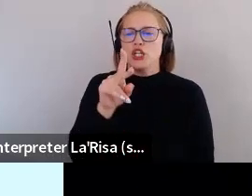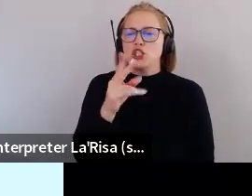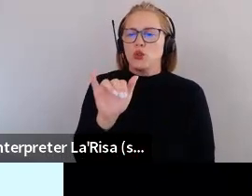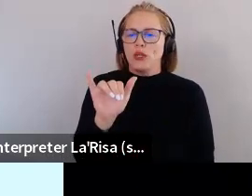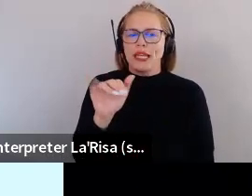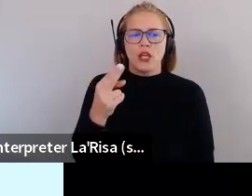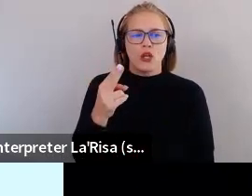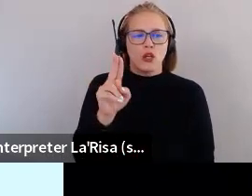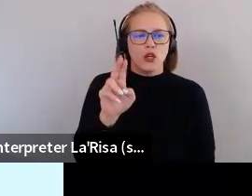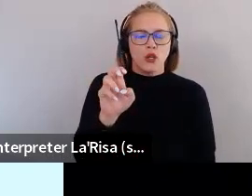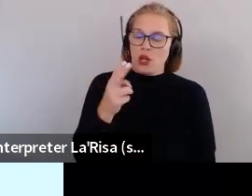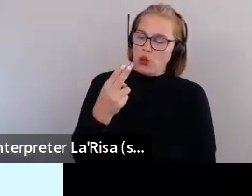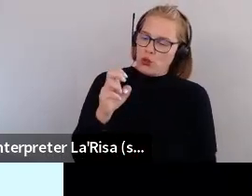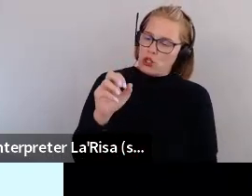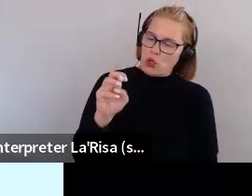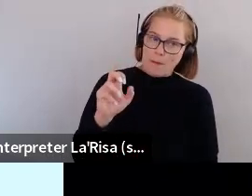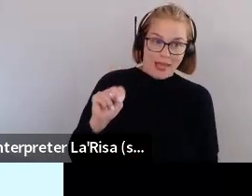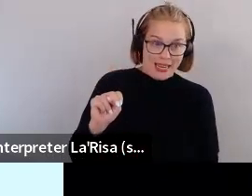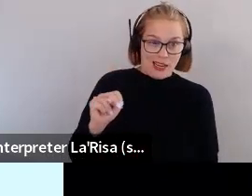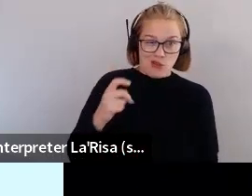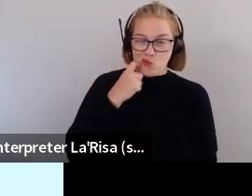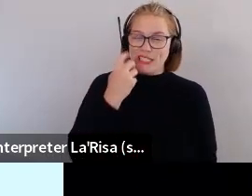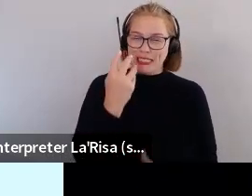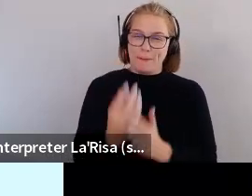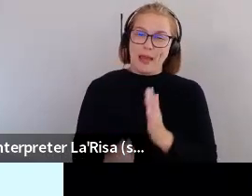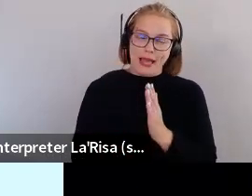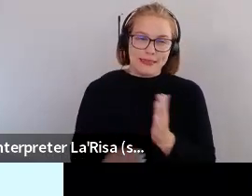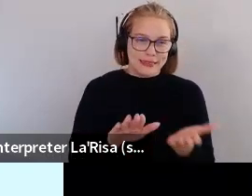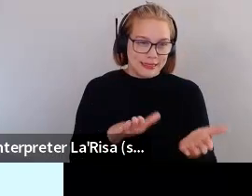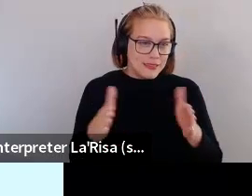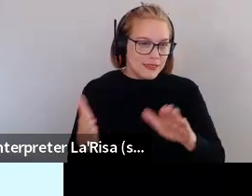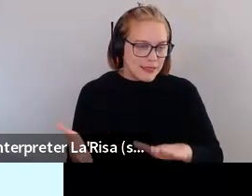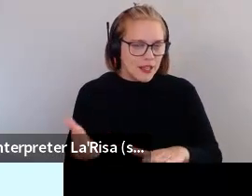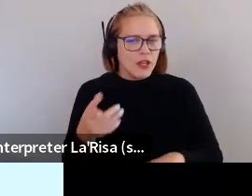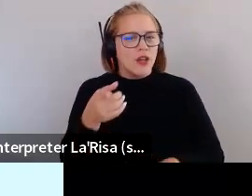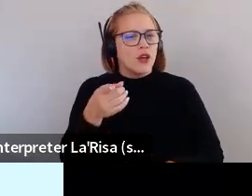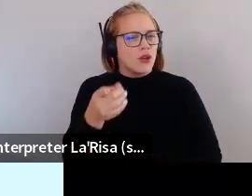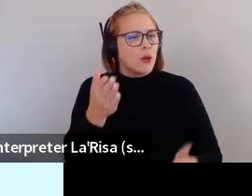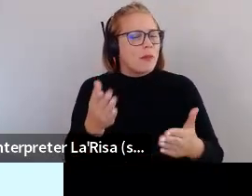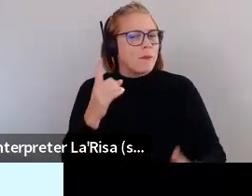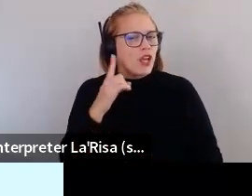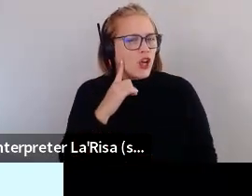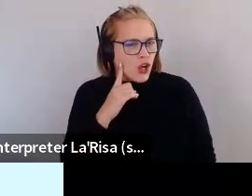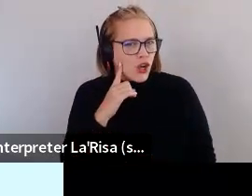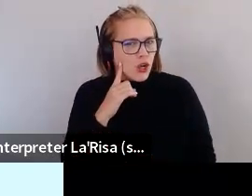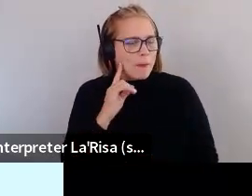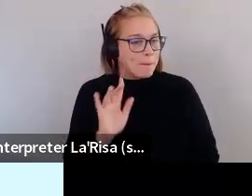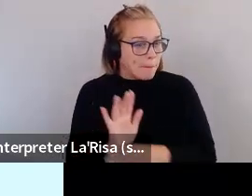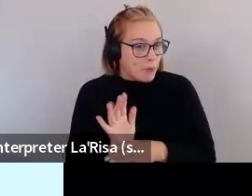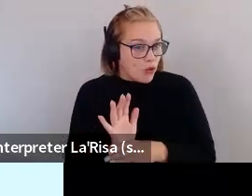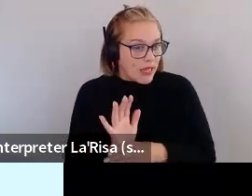Marsha, do you want to take up for the adventure continues? I if you would like. Though Judy human just recently passed